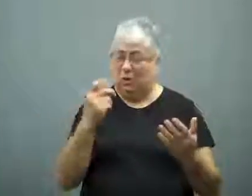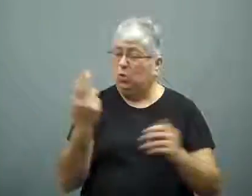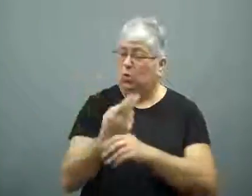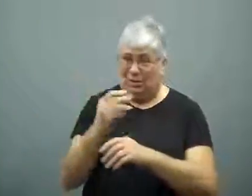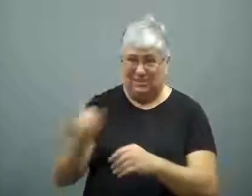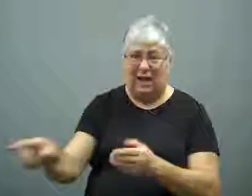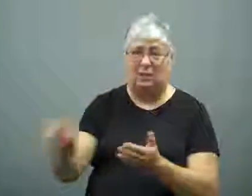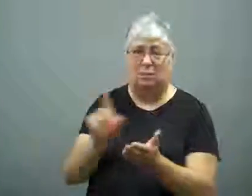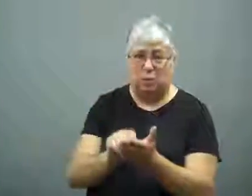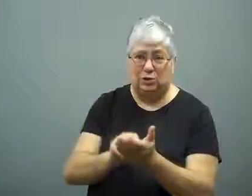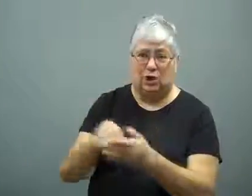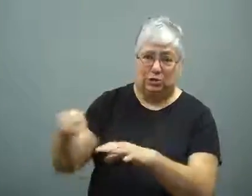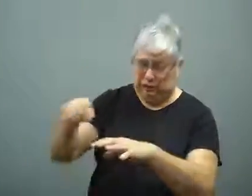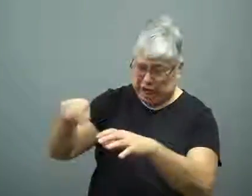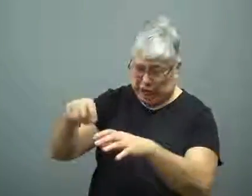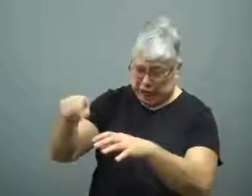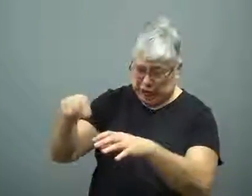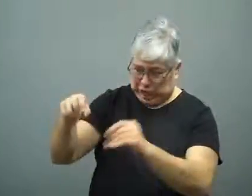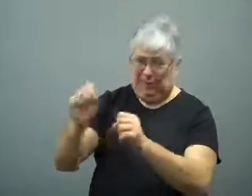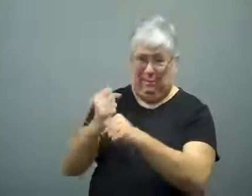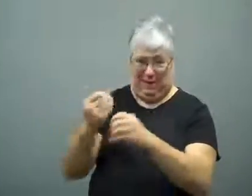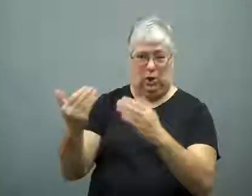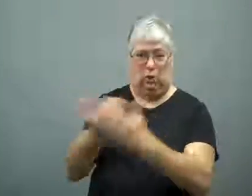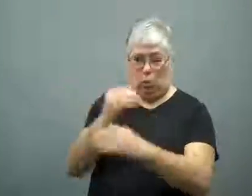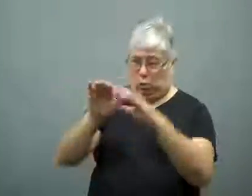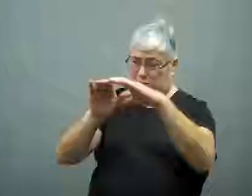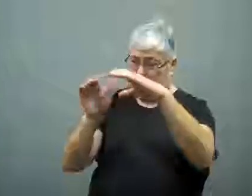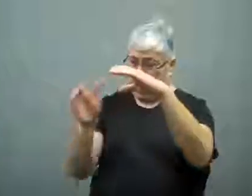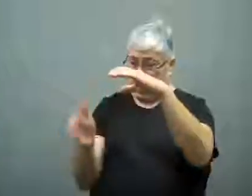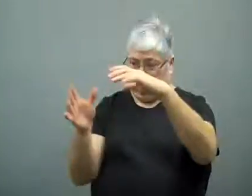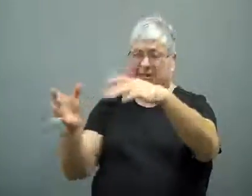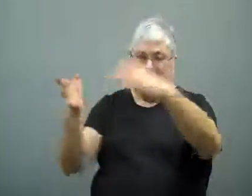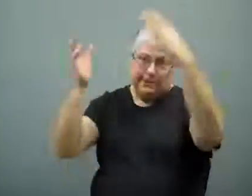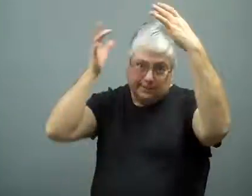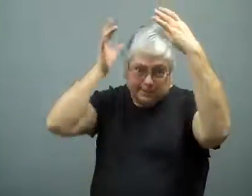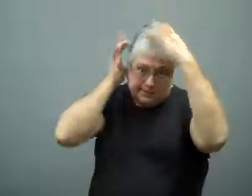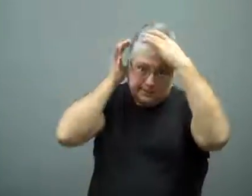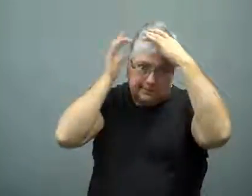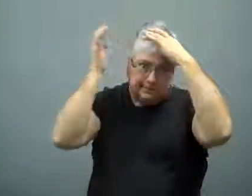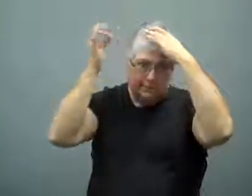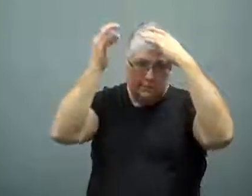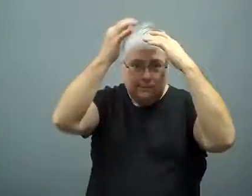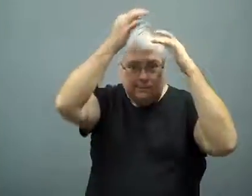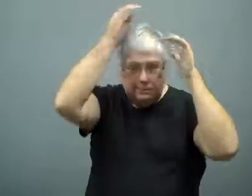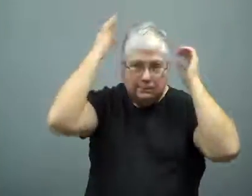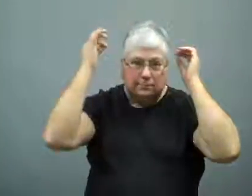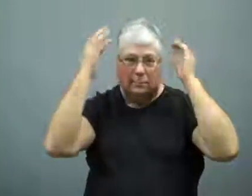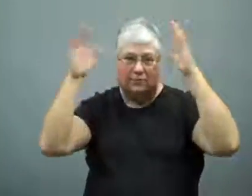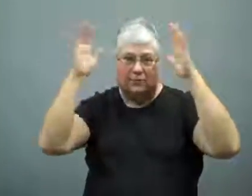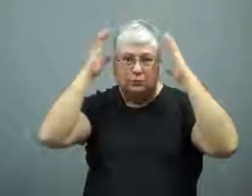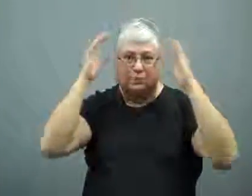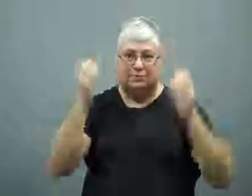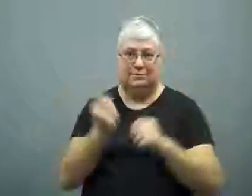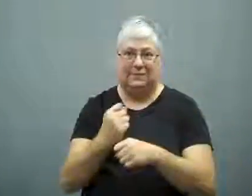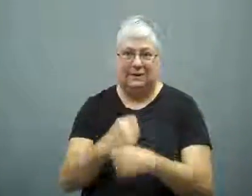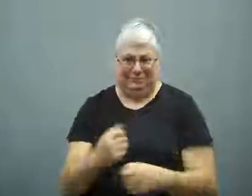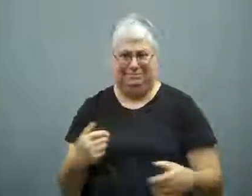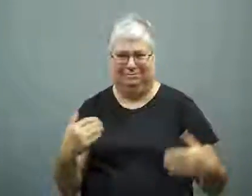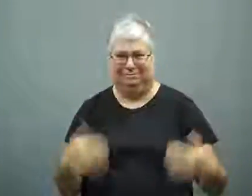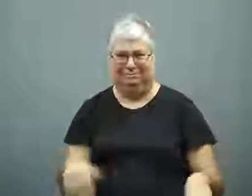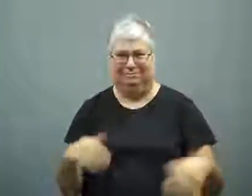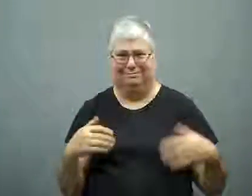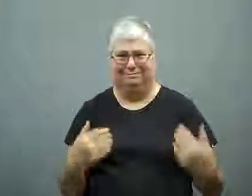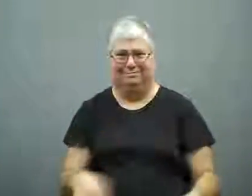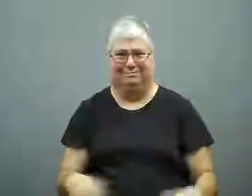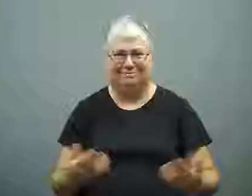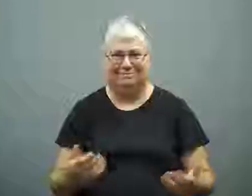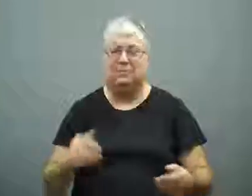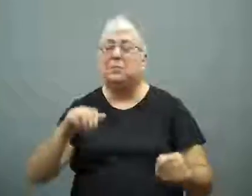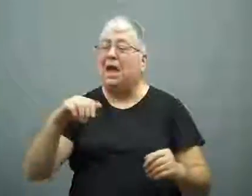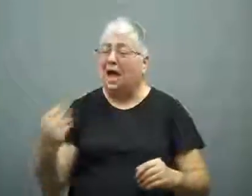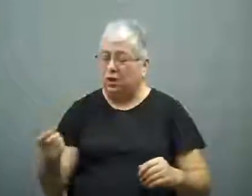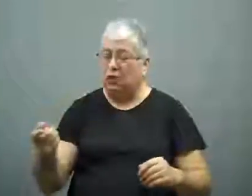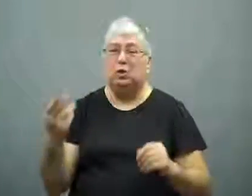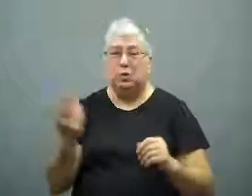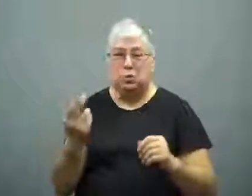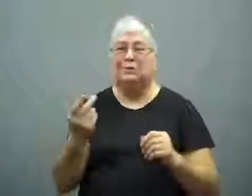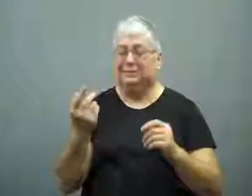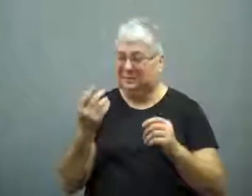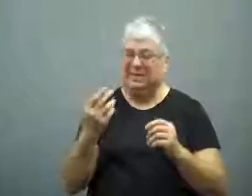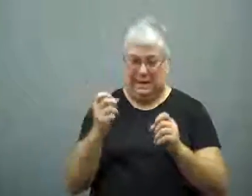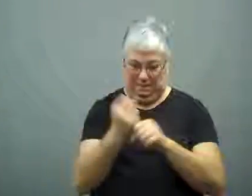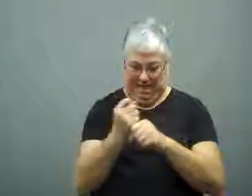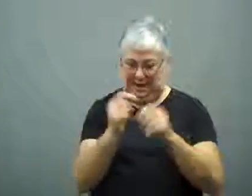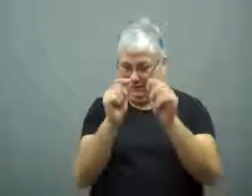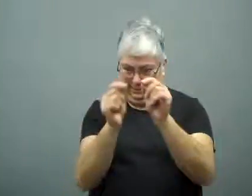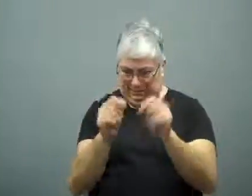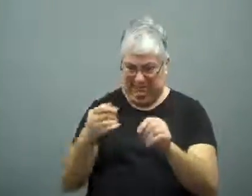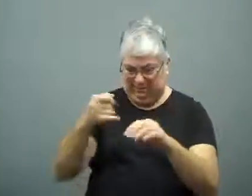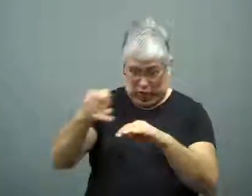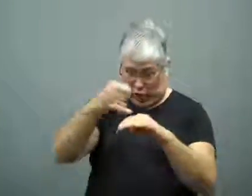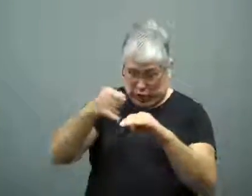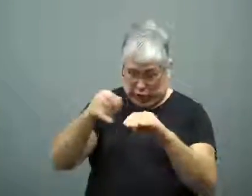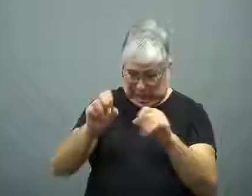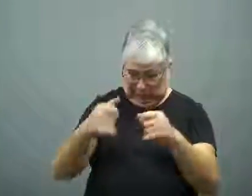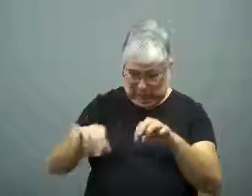A printer was used to make a piece that replaced the missing part of the skull.